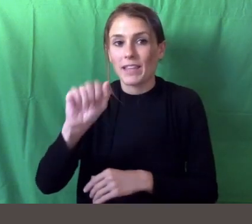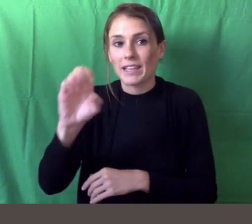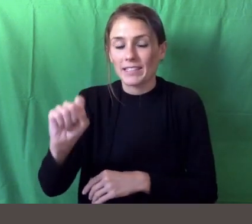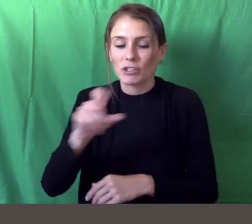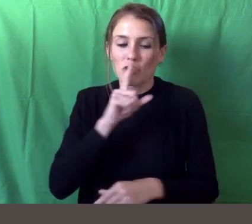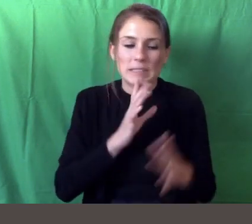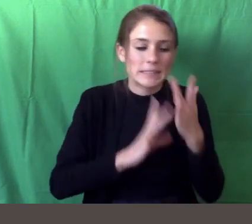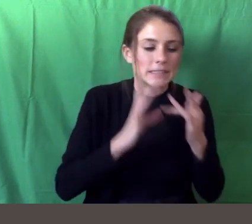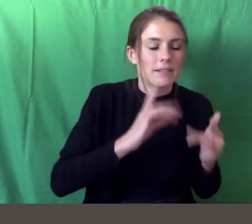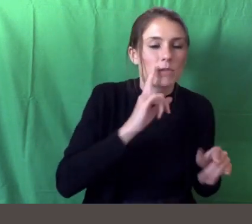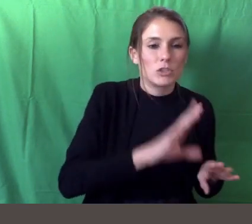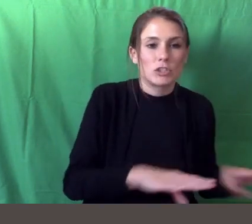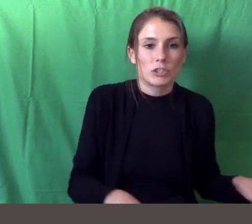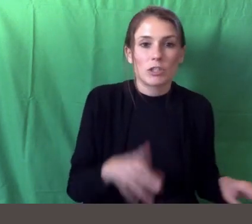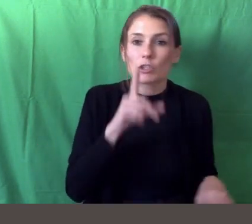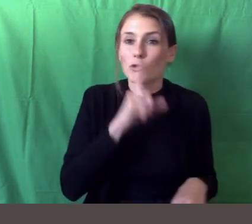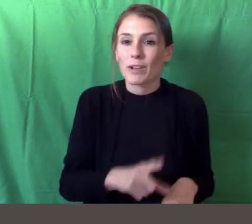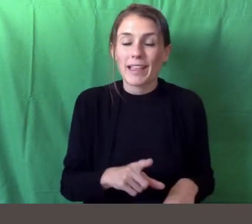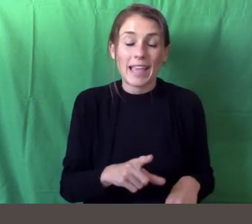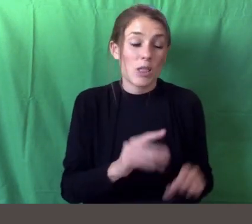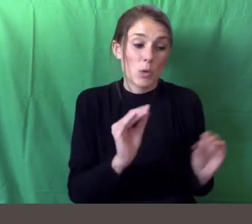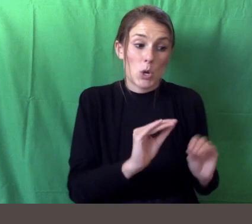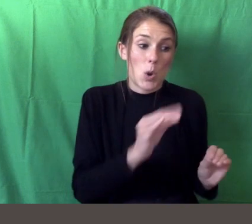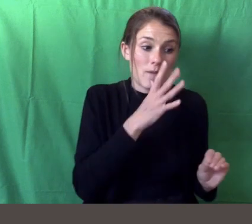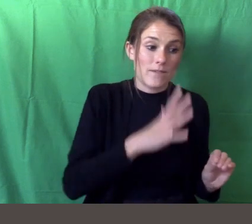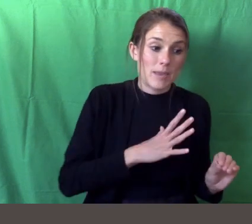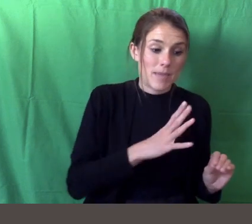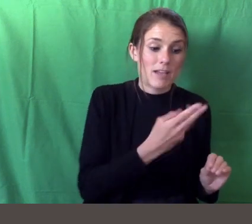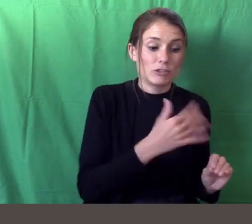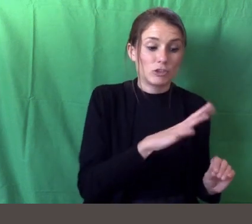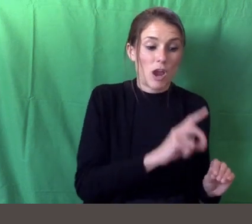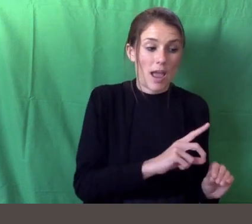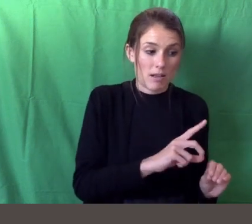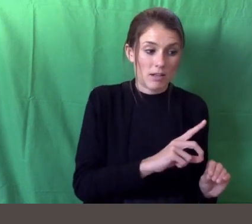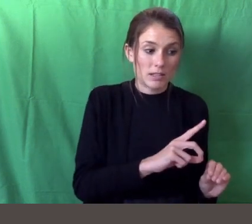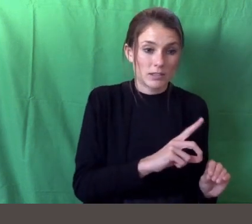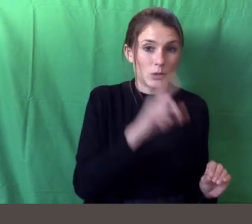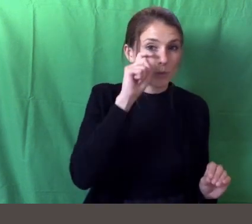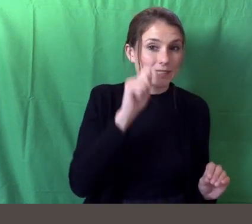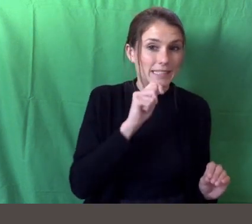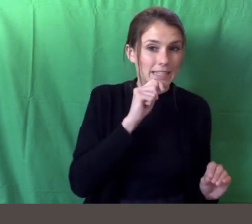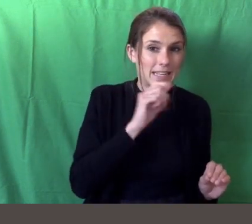But especially, there were no female, child, or adolescent cases in this particular dataset,